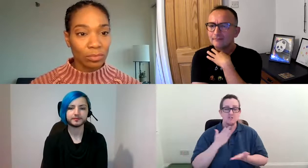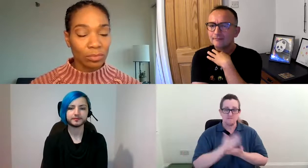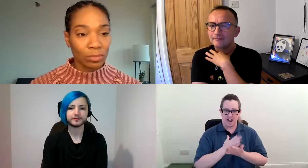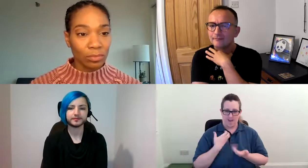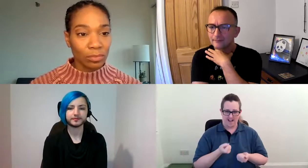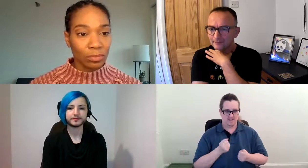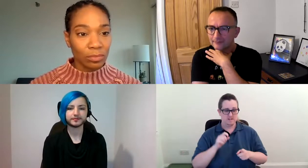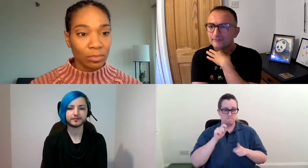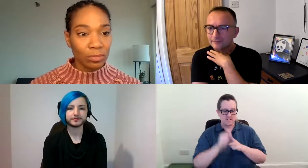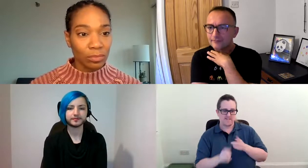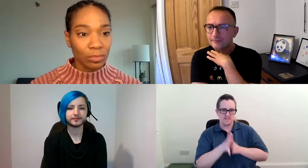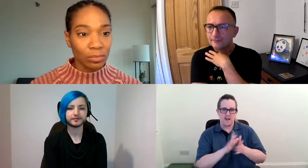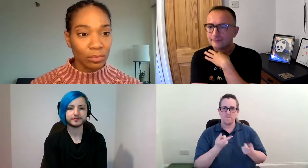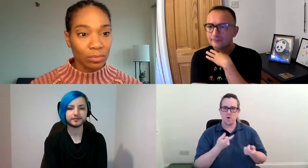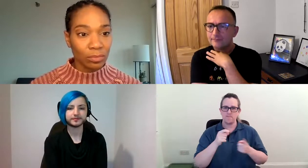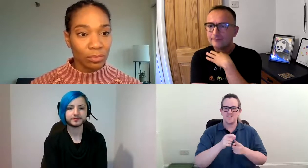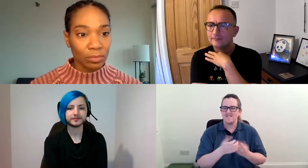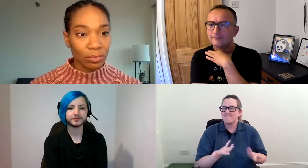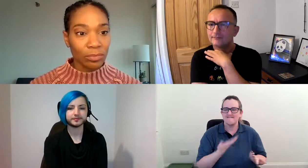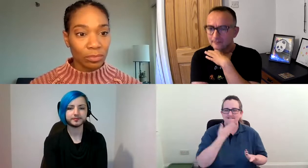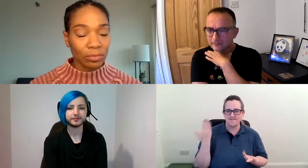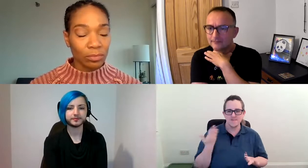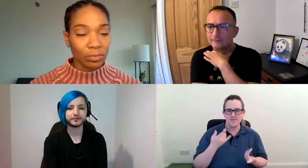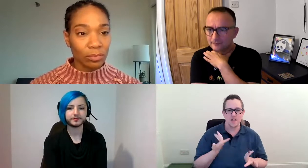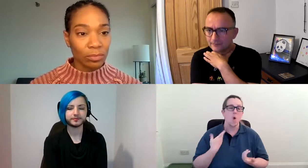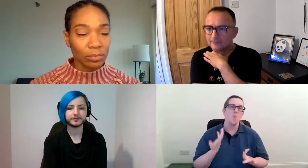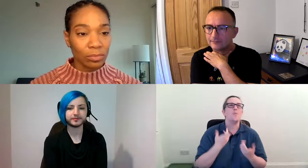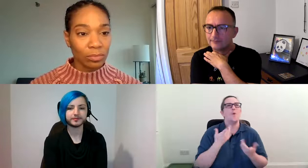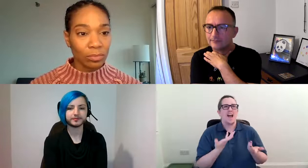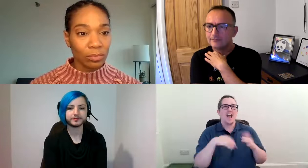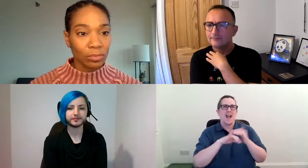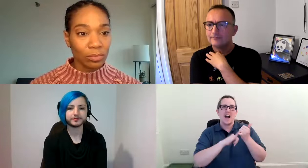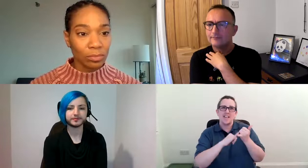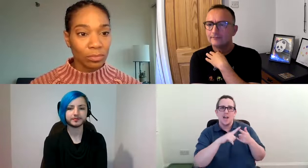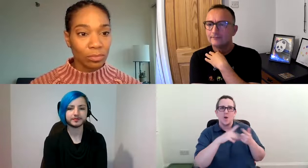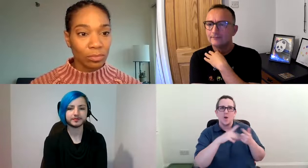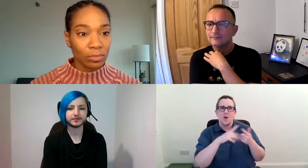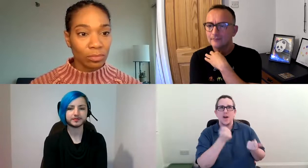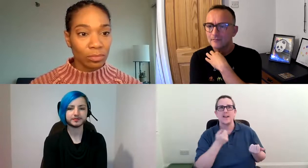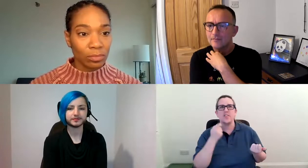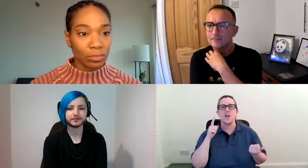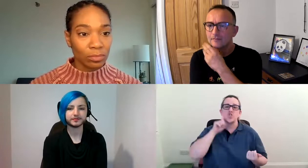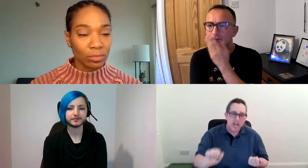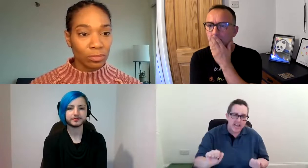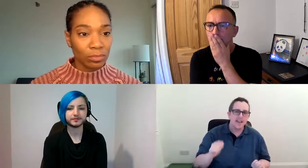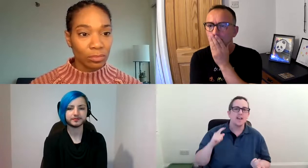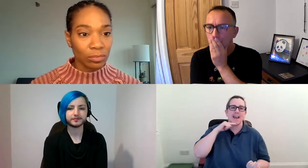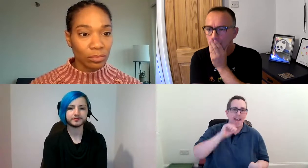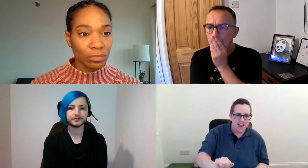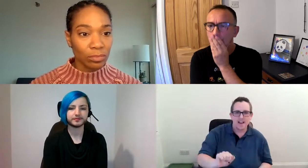English, I mean maybe if you are using sign supported English something like that then you could maybe say